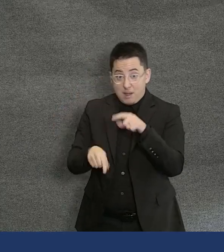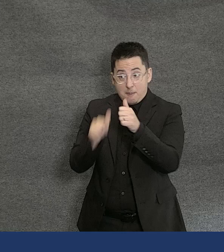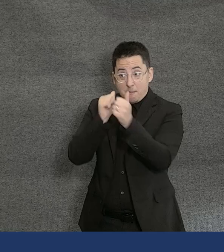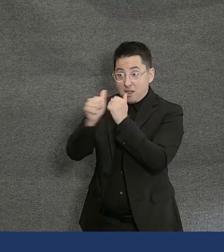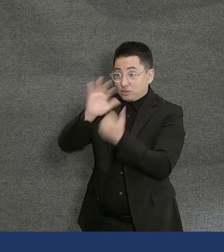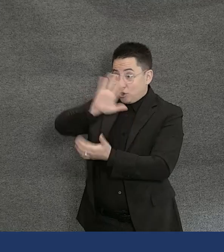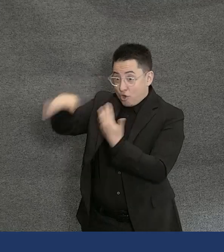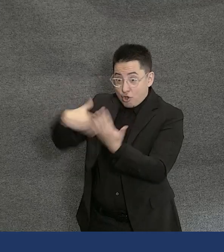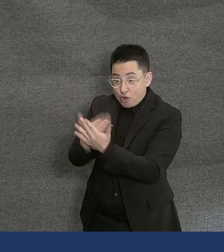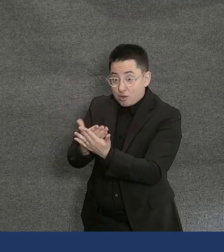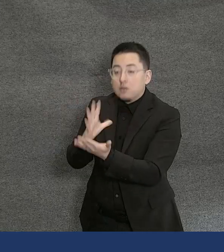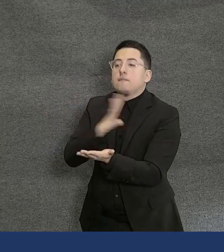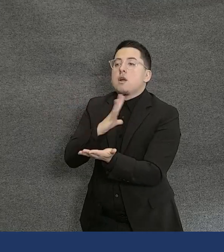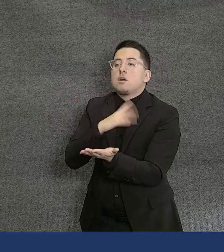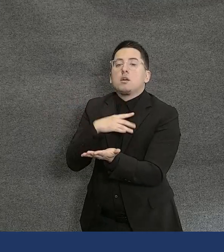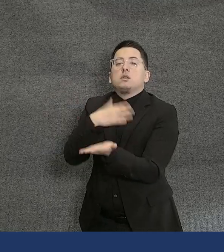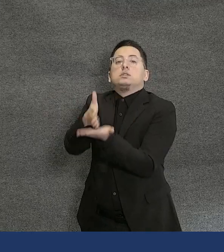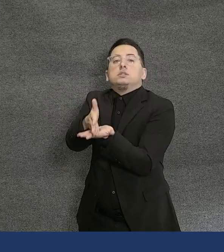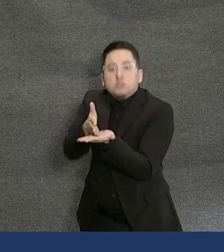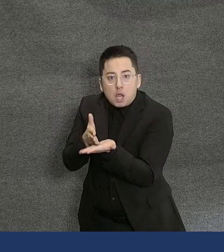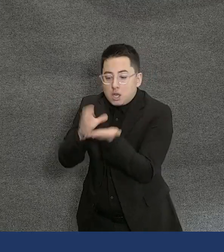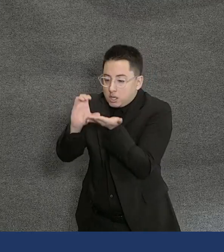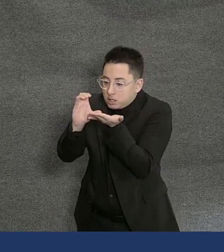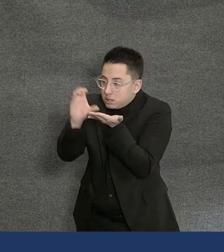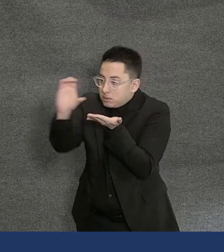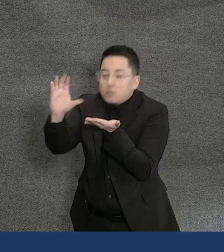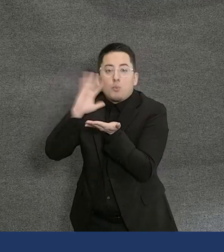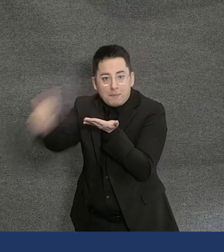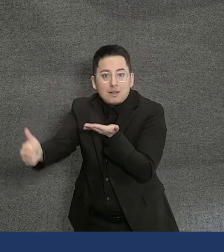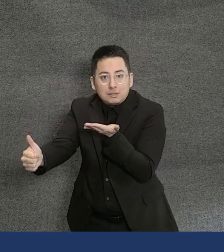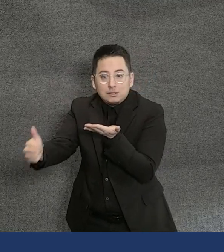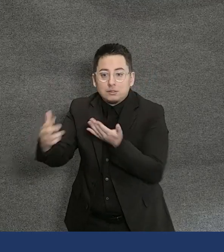Let's try to move some of these pieces forward. The truth of the matter is, and I